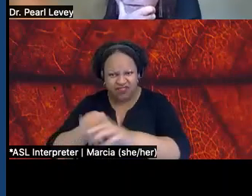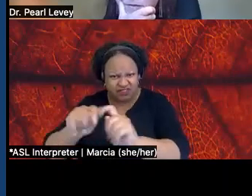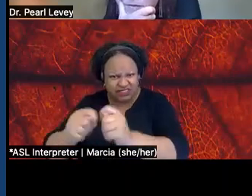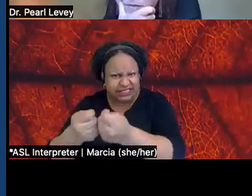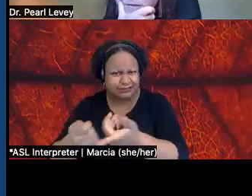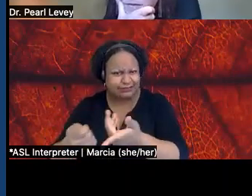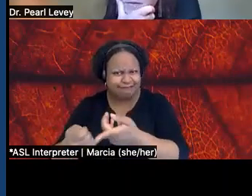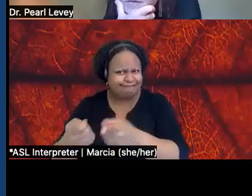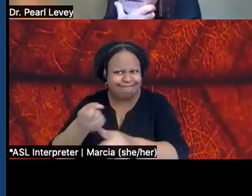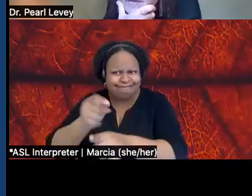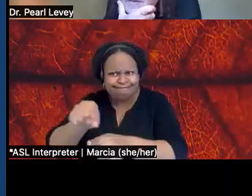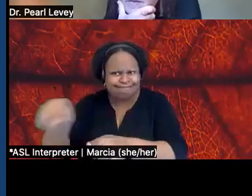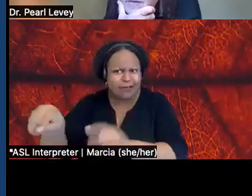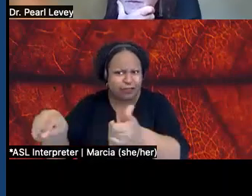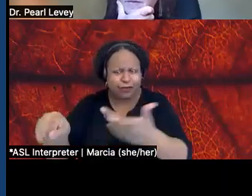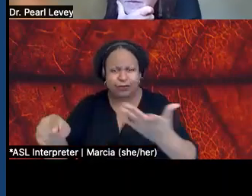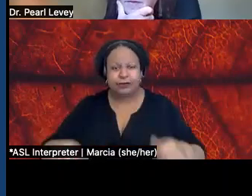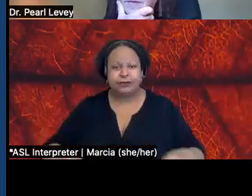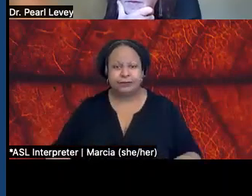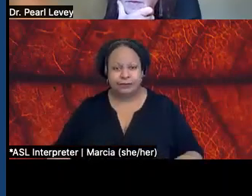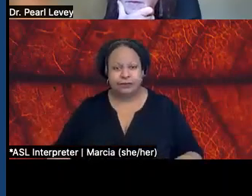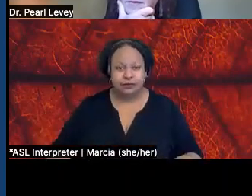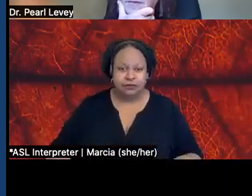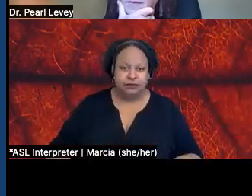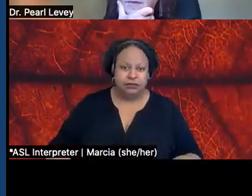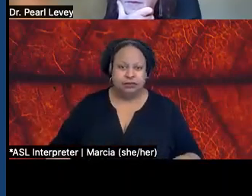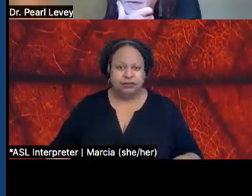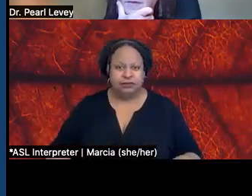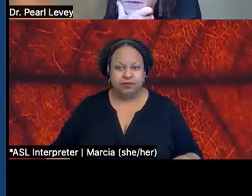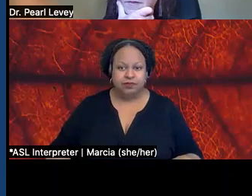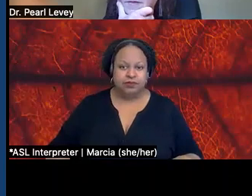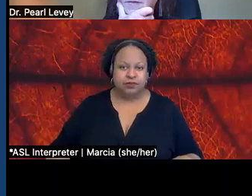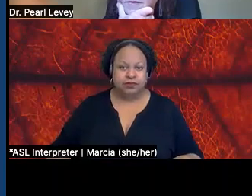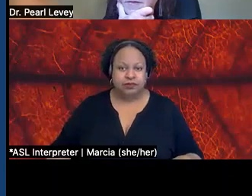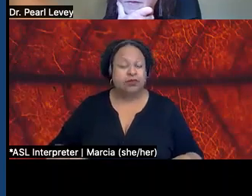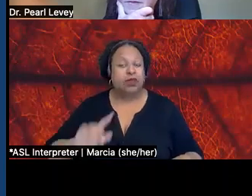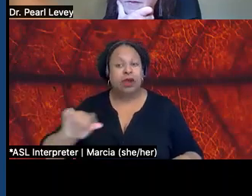important thing that we see too frequently unless learner to learner mistreatment and